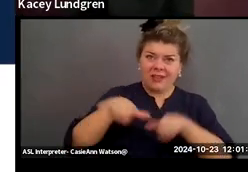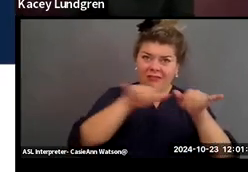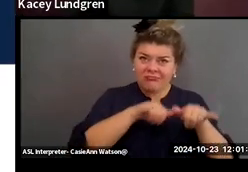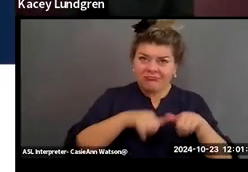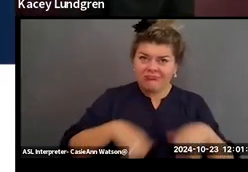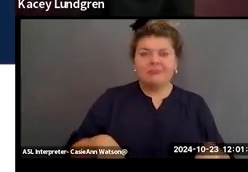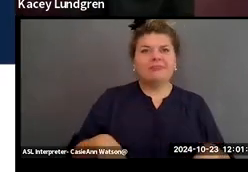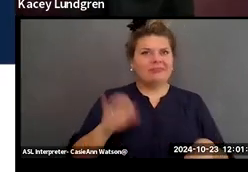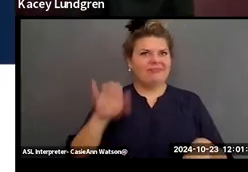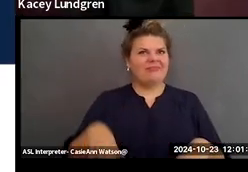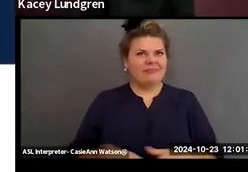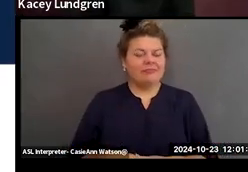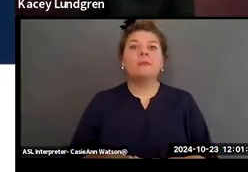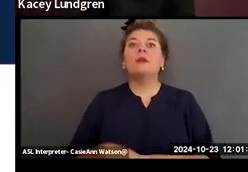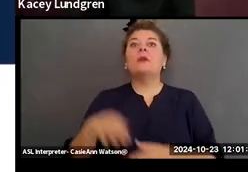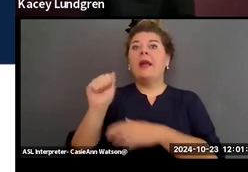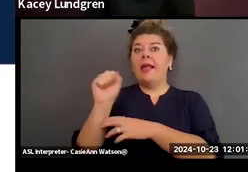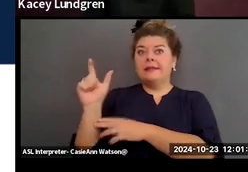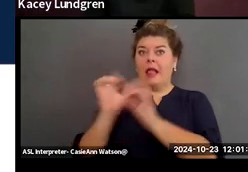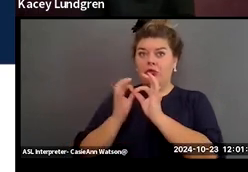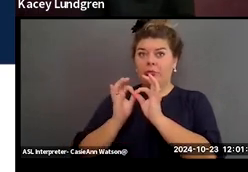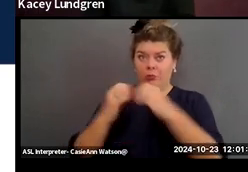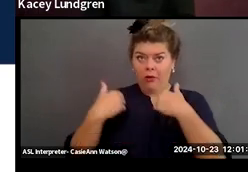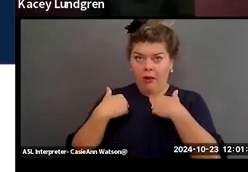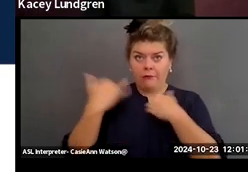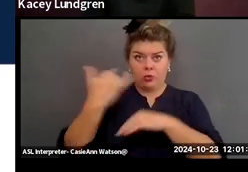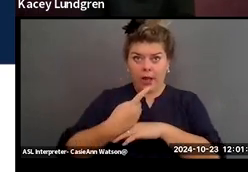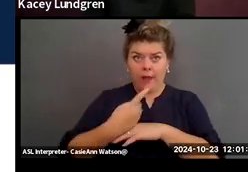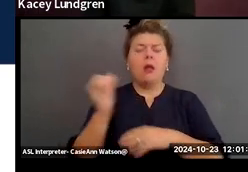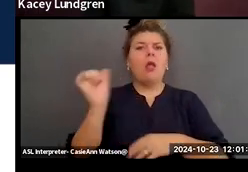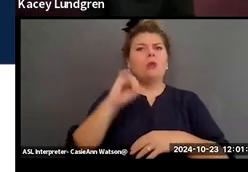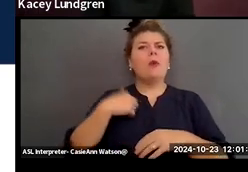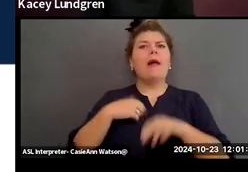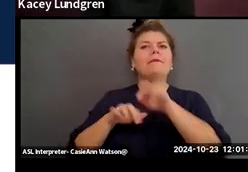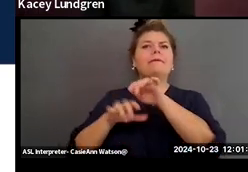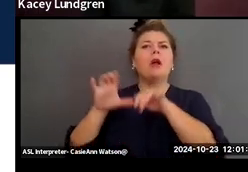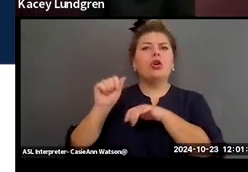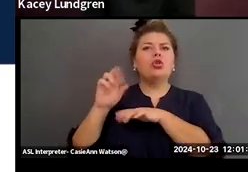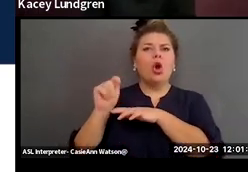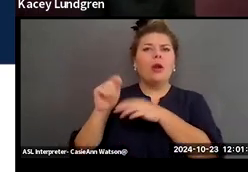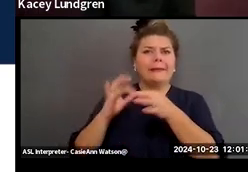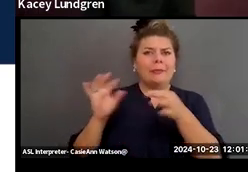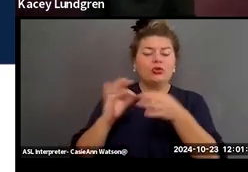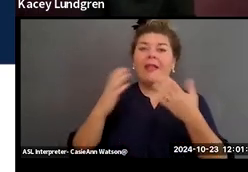All right, along with ASL interpretation, we also have a CART captioner here. Thank you, Annette.